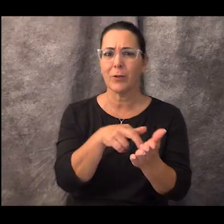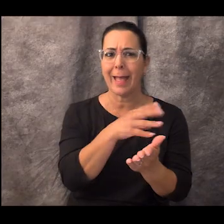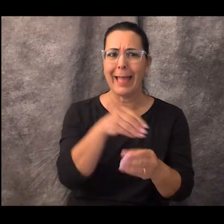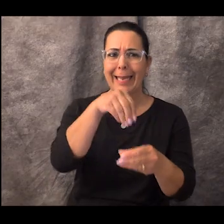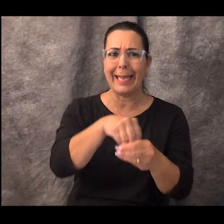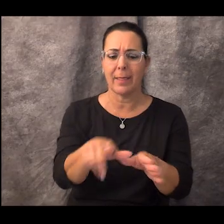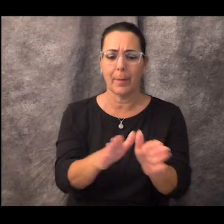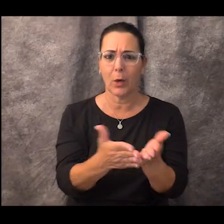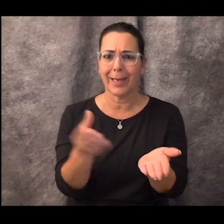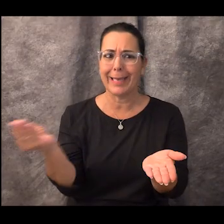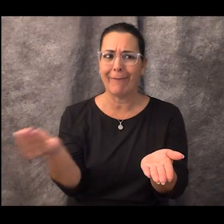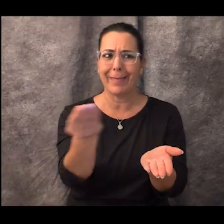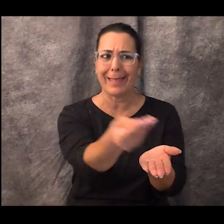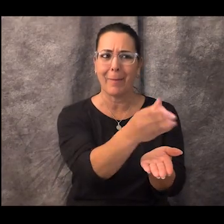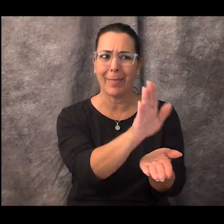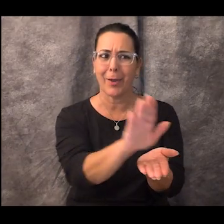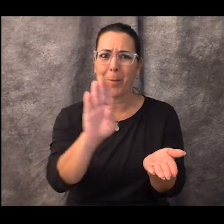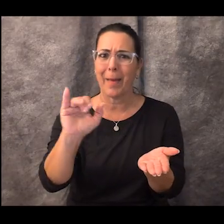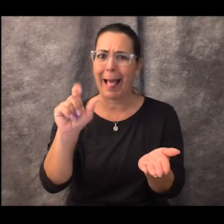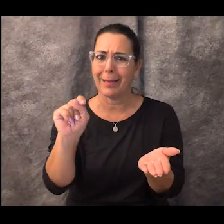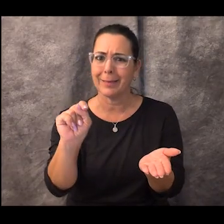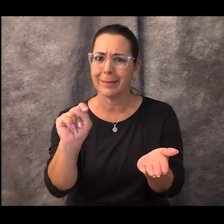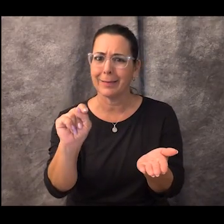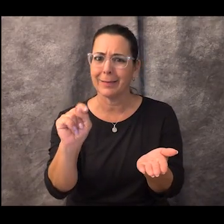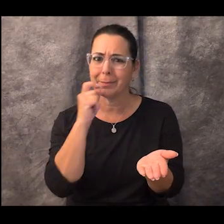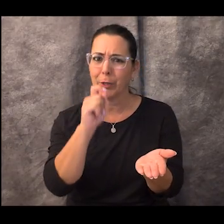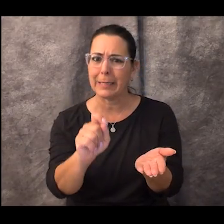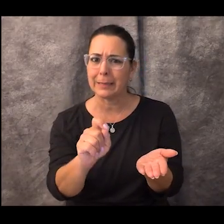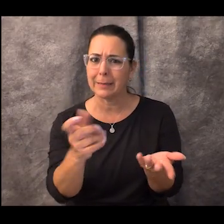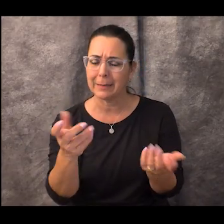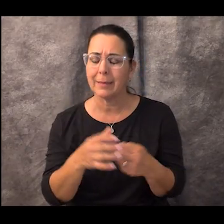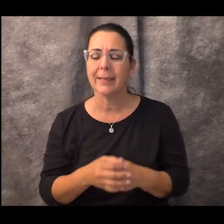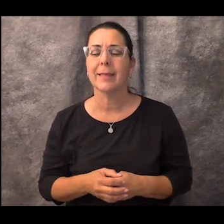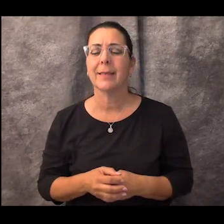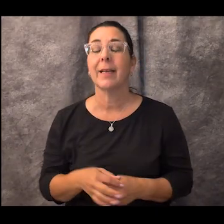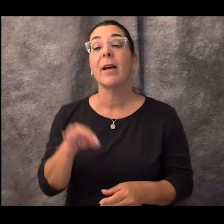give them the ballot, right? I think voting by mail has been a really interesting one.